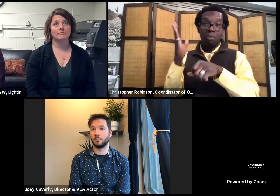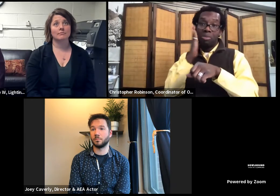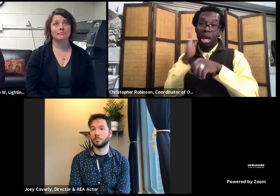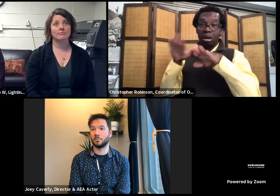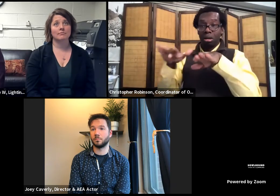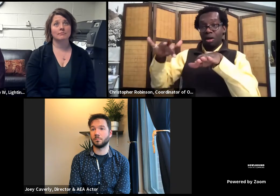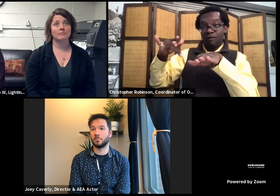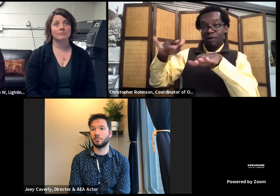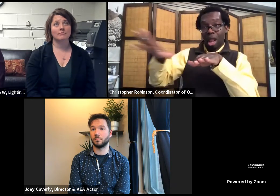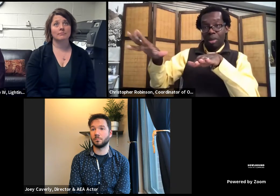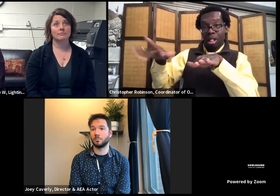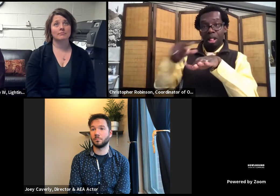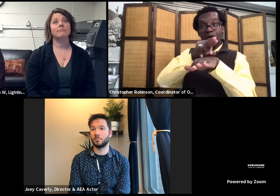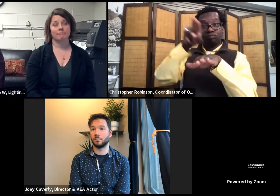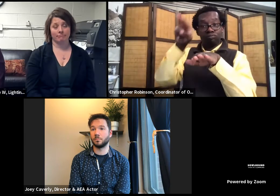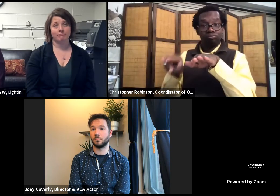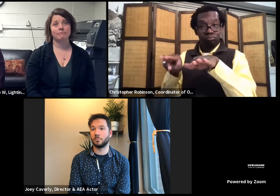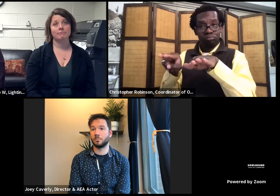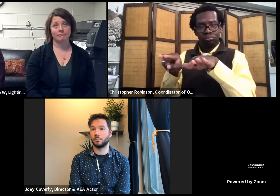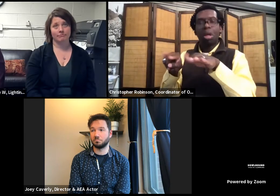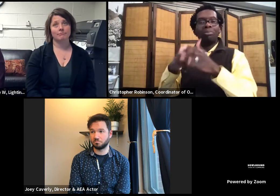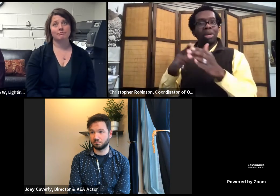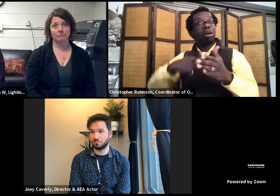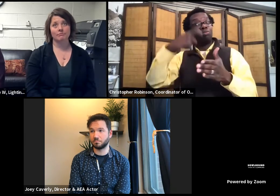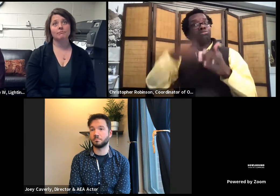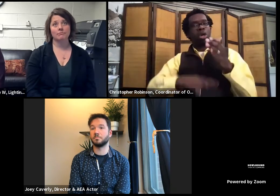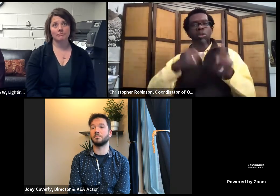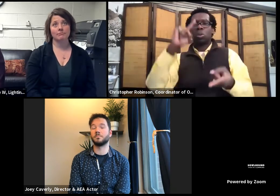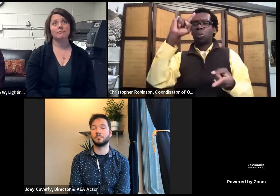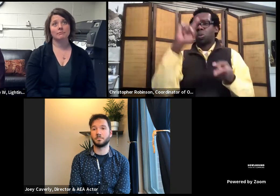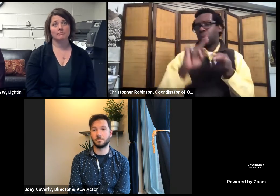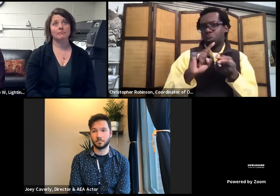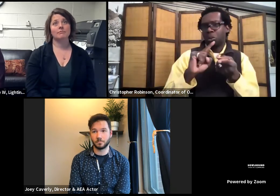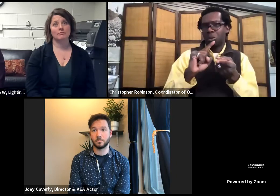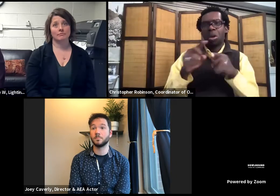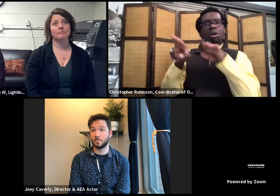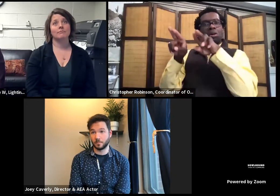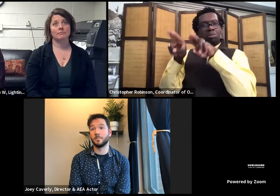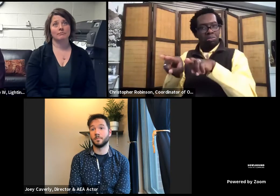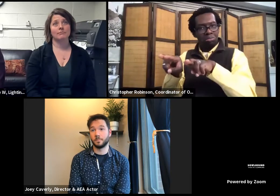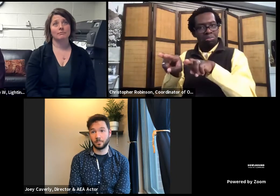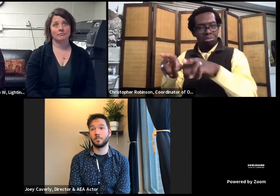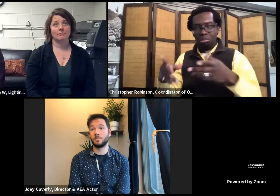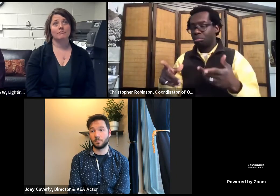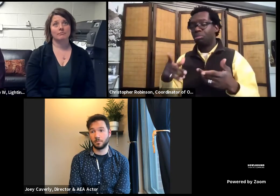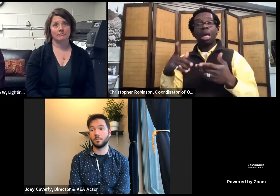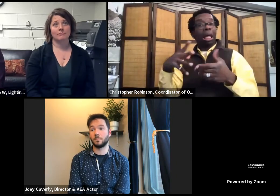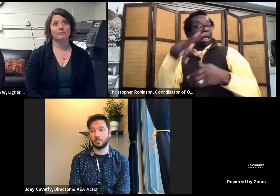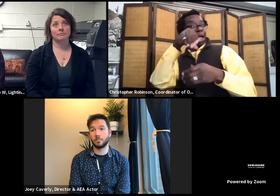Can a theater company make a bed available so that they can stay instead of having to commute? And we'll save some money.